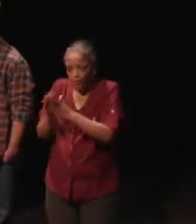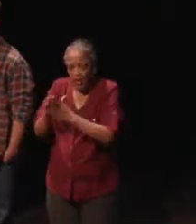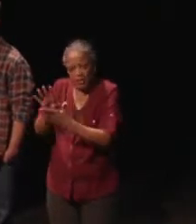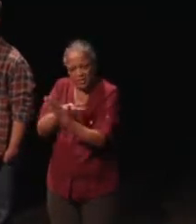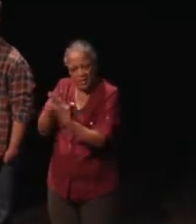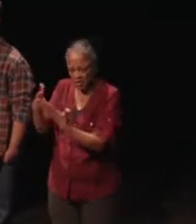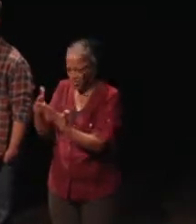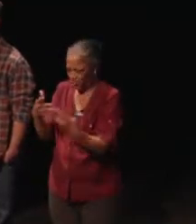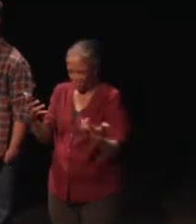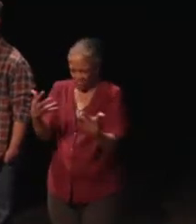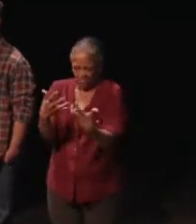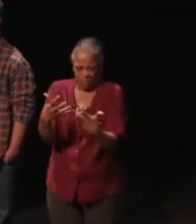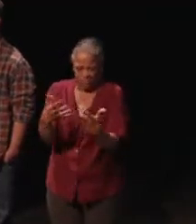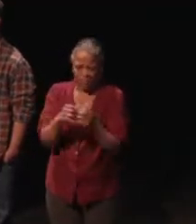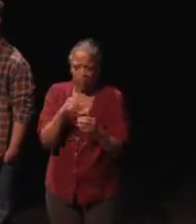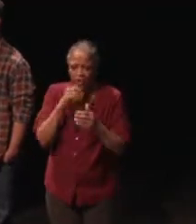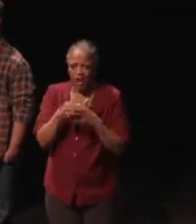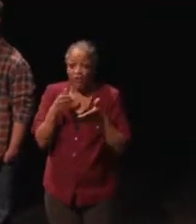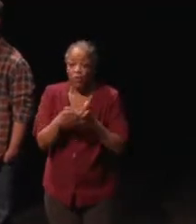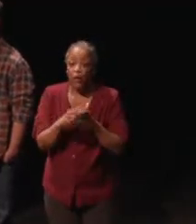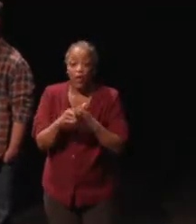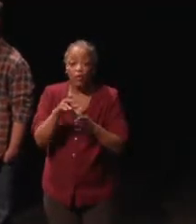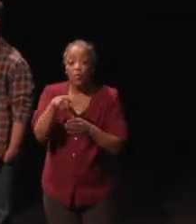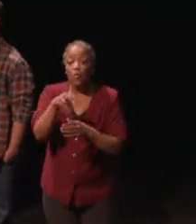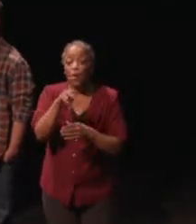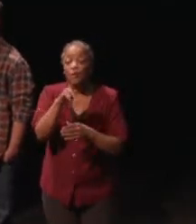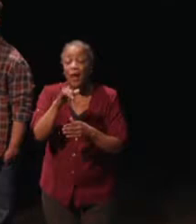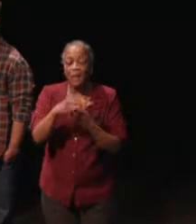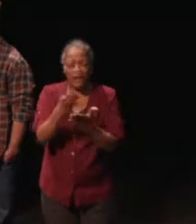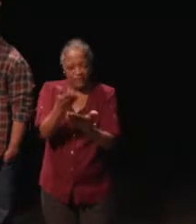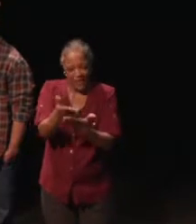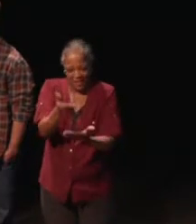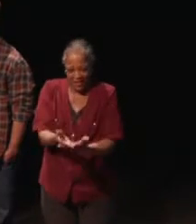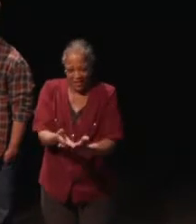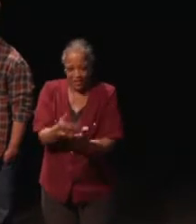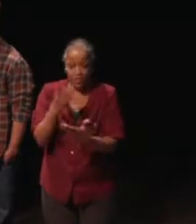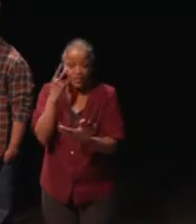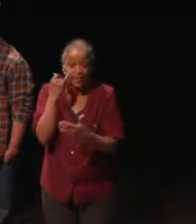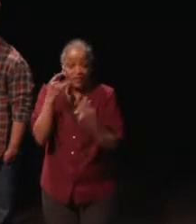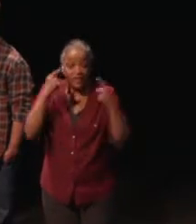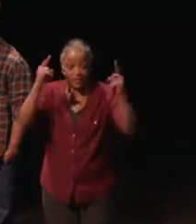any way of prototyping them, invalidating them to see if they're effective. One of the great things that we were able to do with